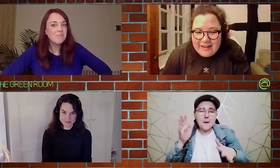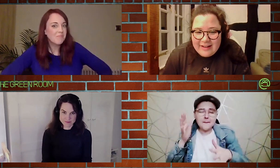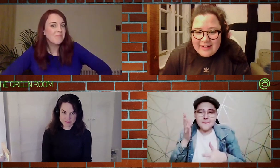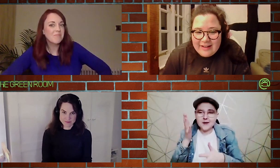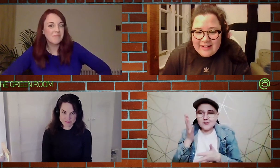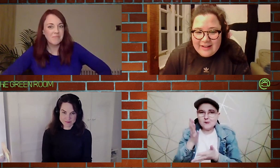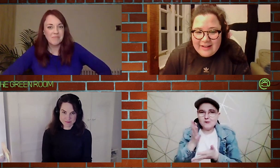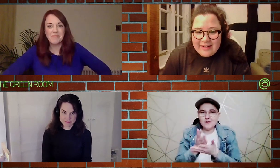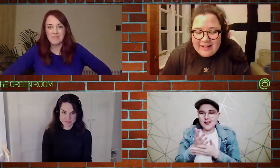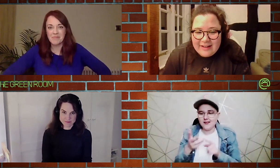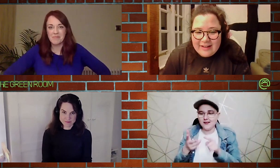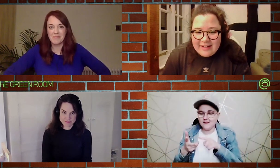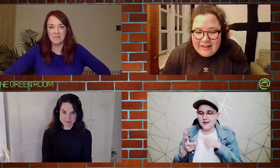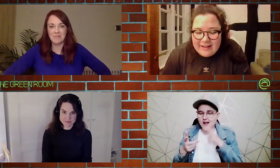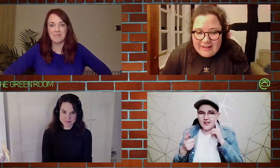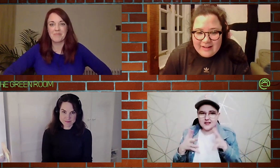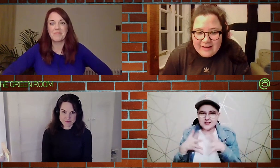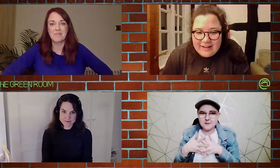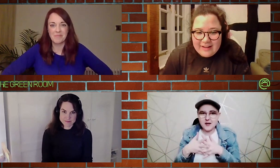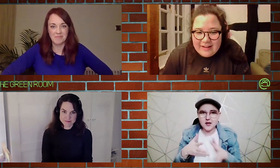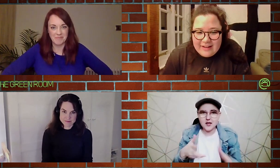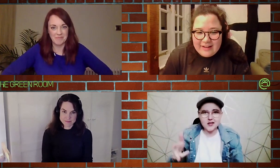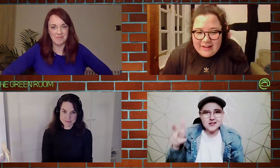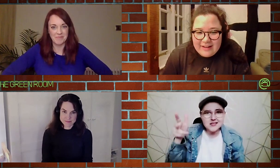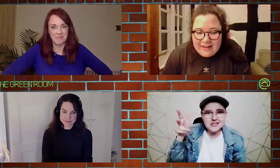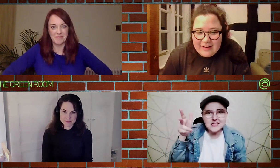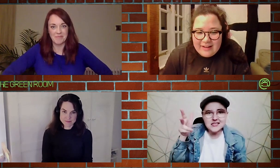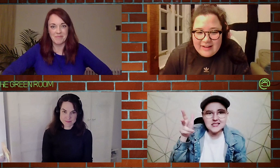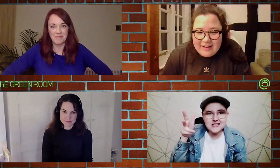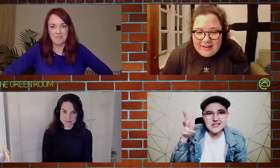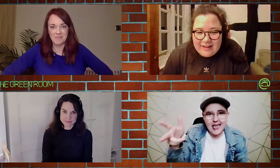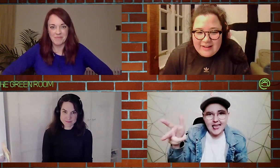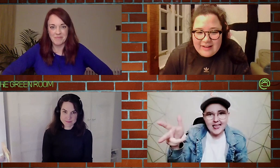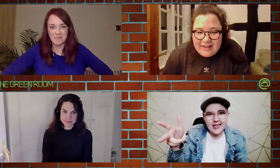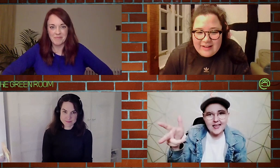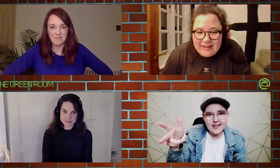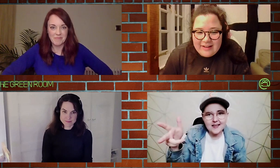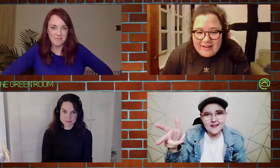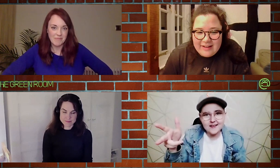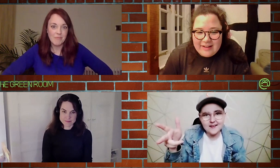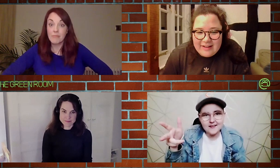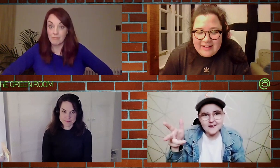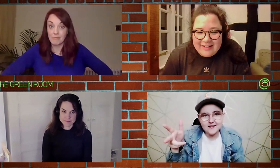favorites are similar to the English ones. But I do like an American sign that goes